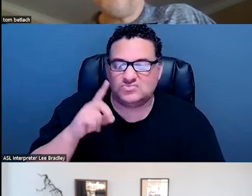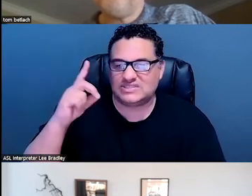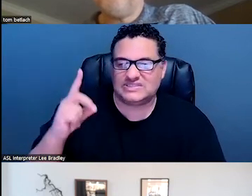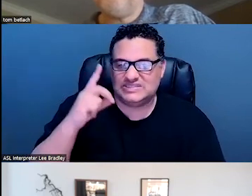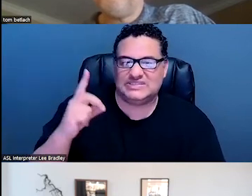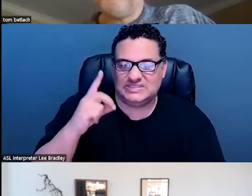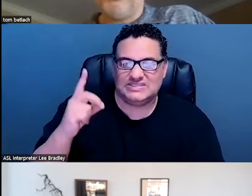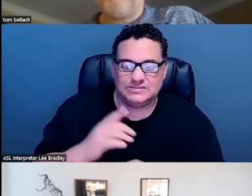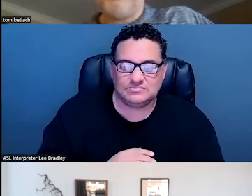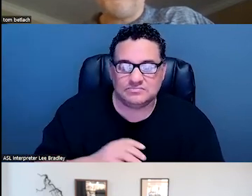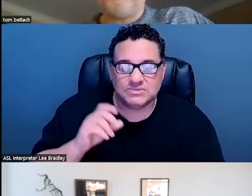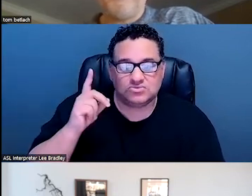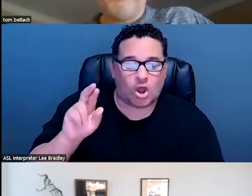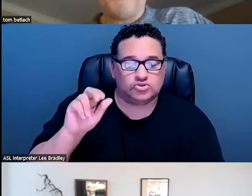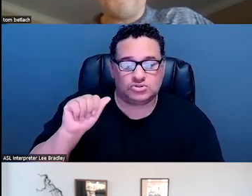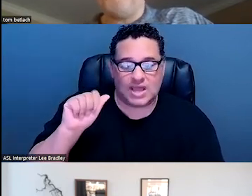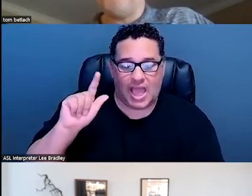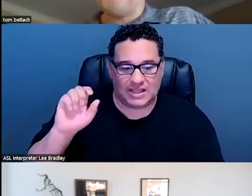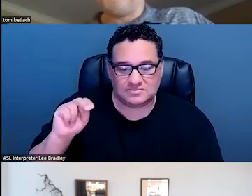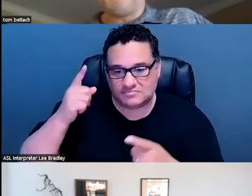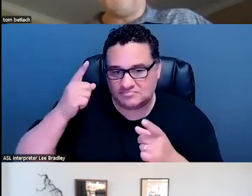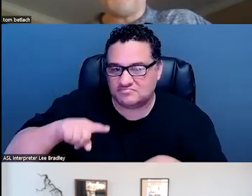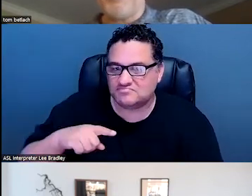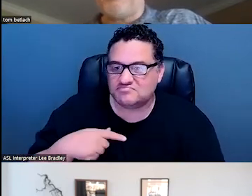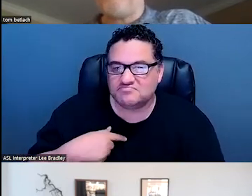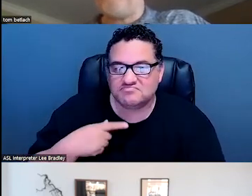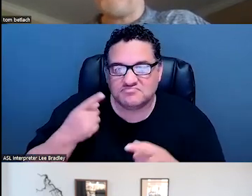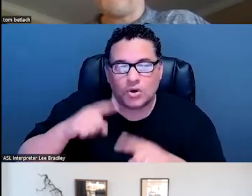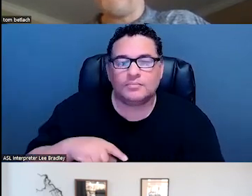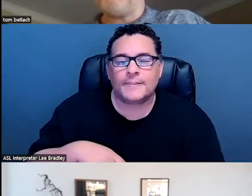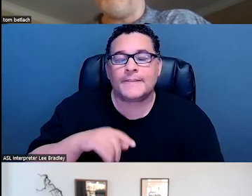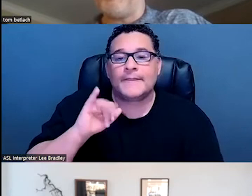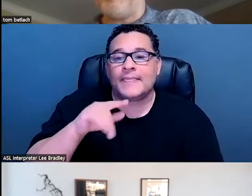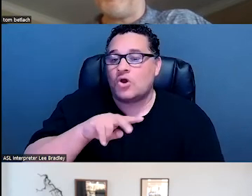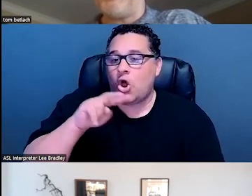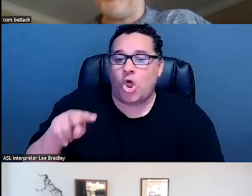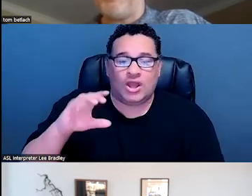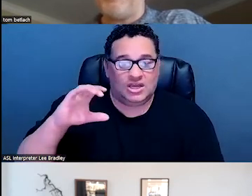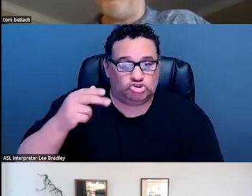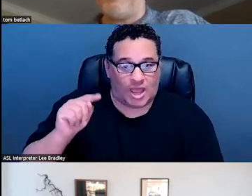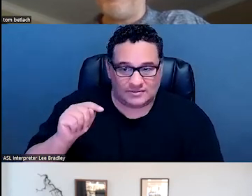ALL RIGHT. AND, IF YOU, IF YOU LOOKED IN THE CHAT. THERE WAS CLEAR CONSENSUS THAT D WAS THE